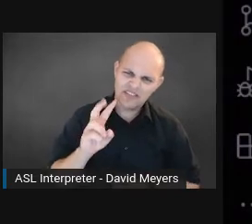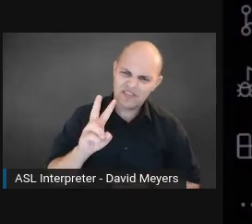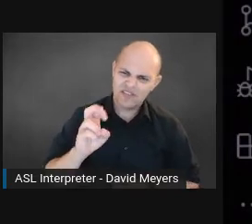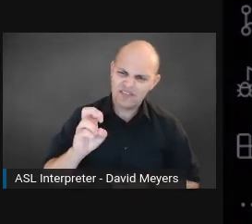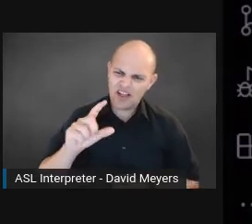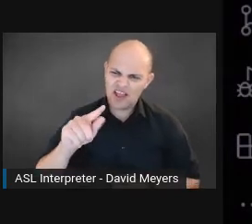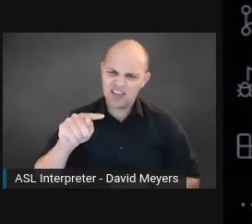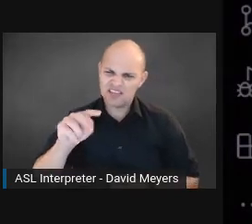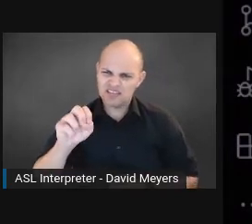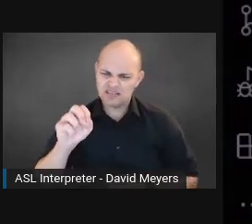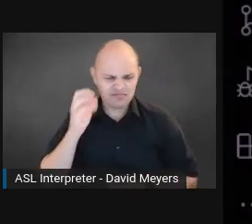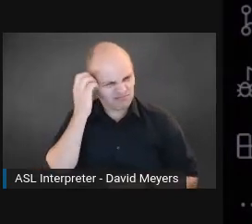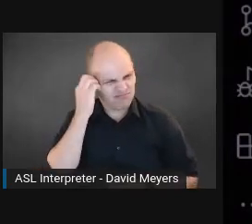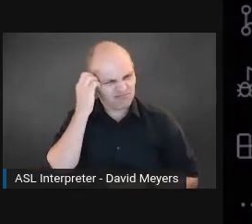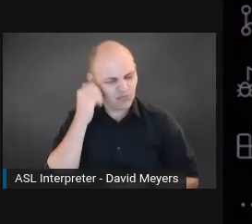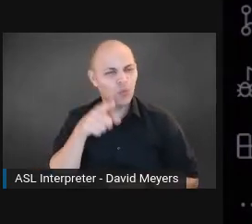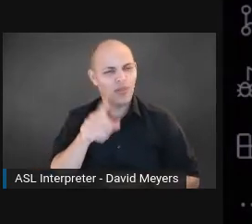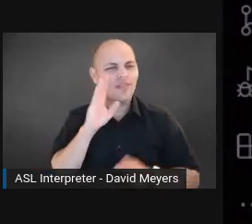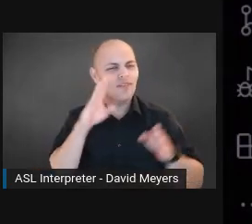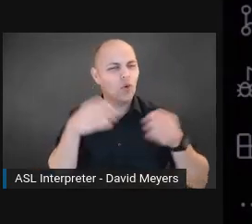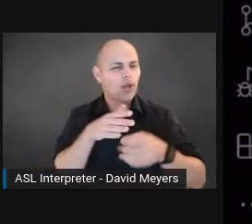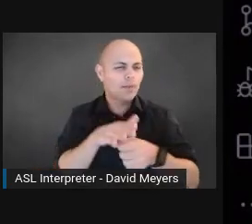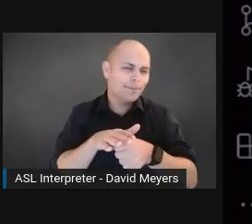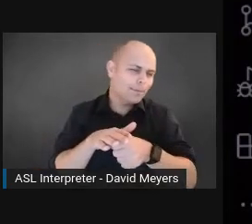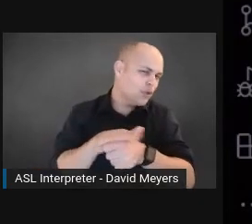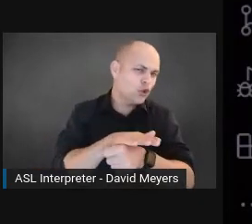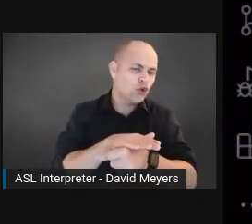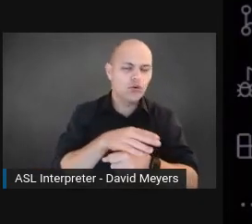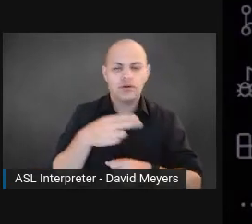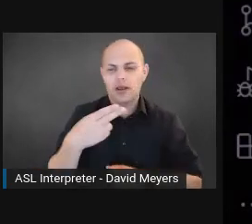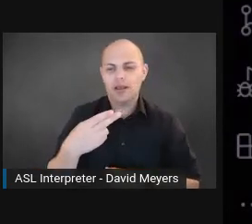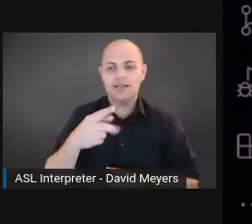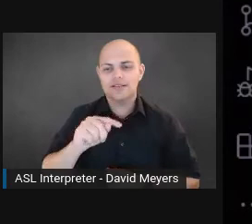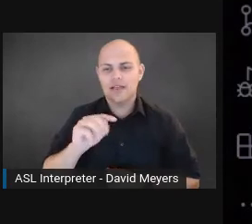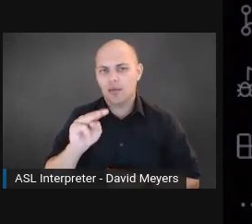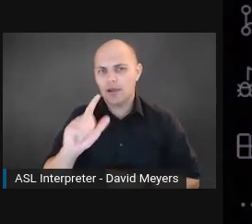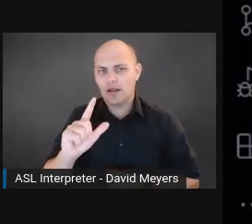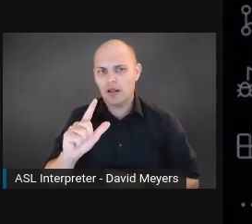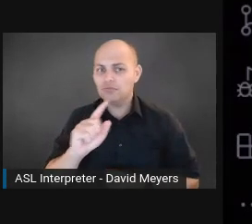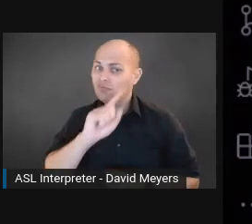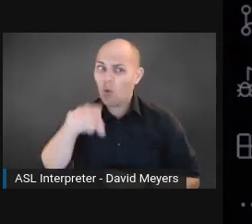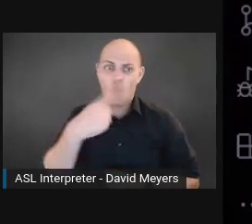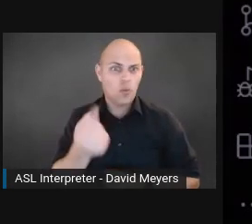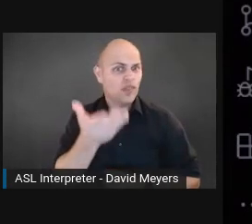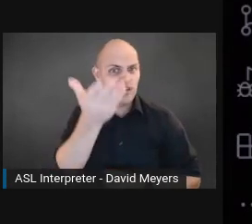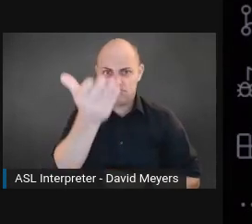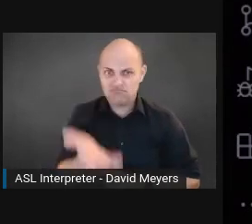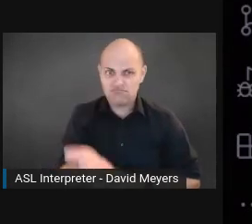on pure HTML. In fact, there is only HTML happening inside of this particular file.